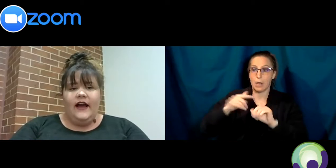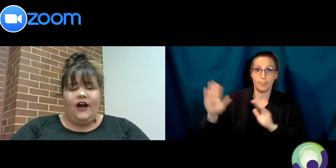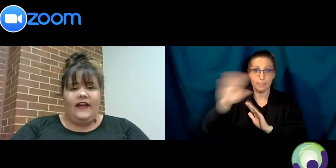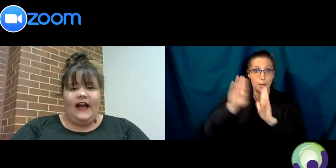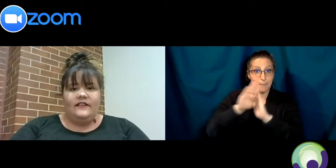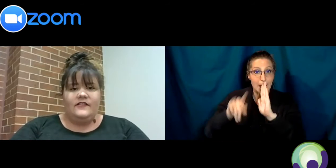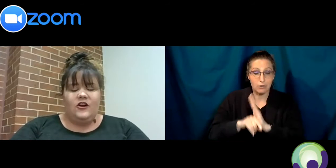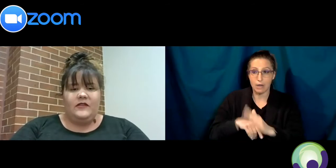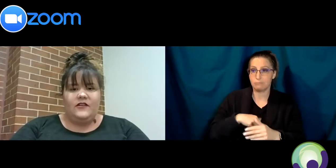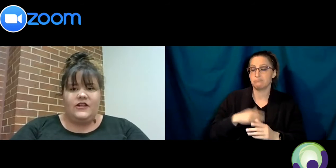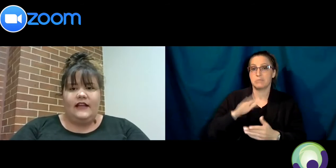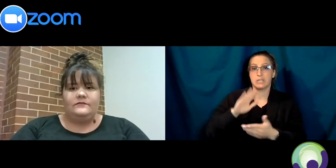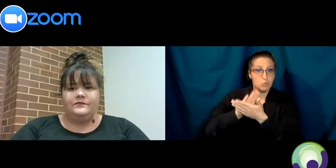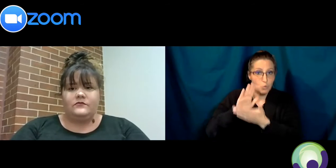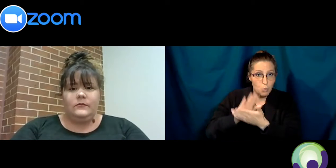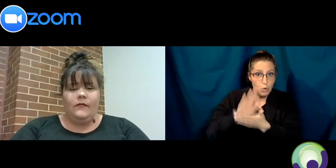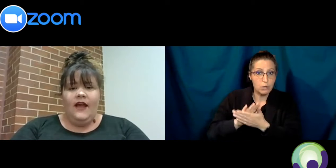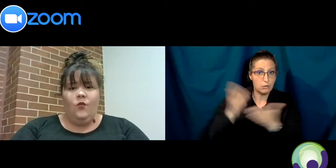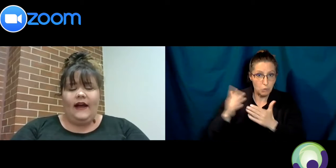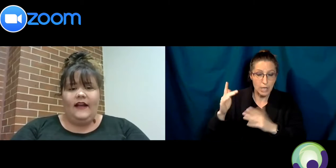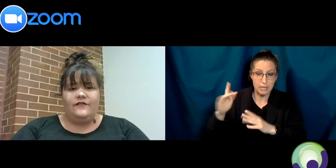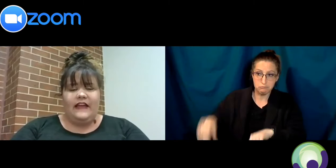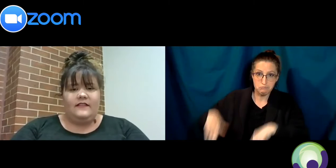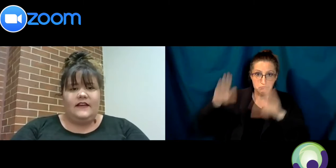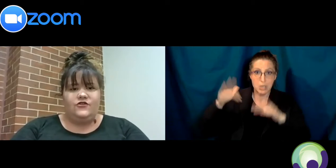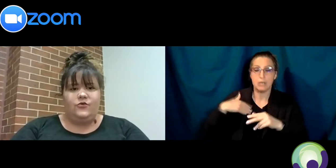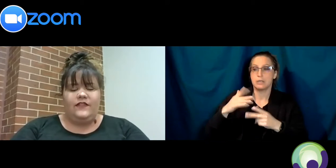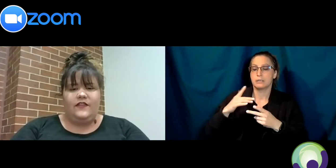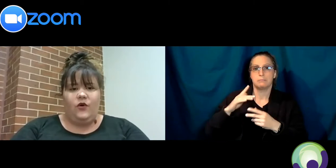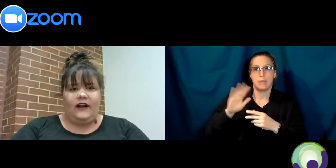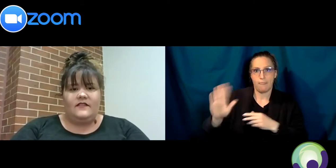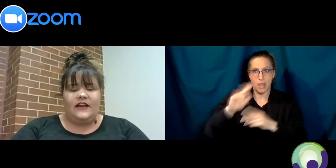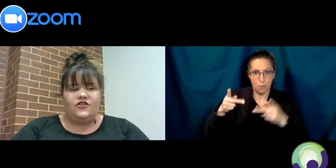how they got into their position and what kinds of things that they do within the organization